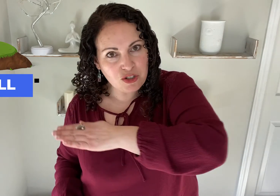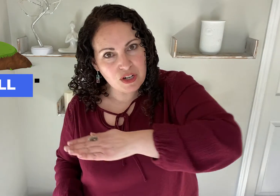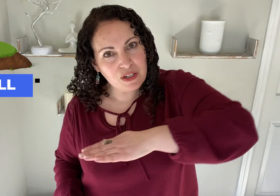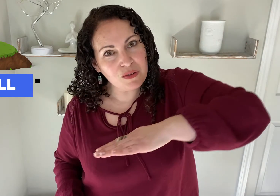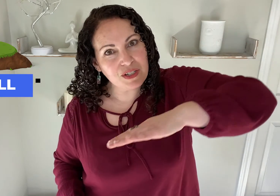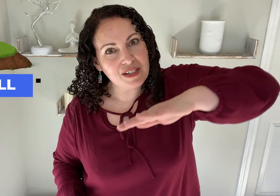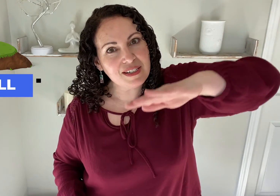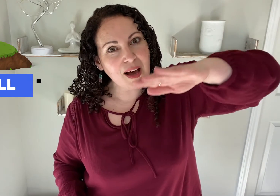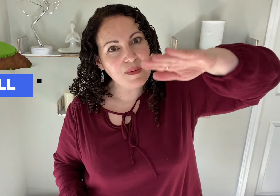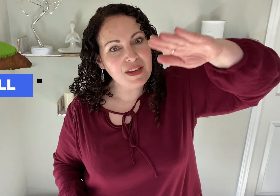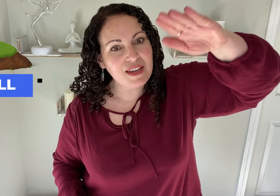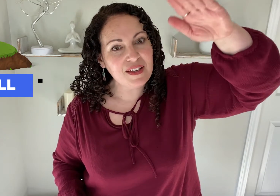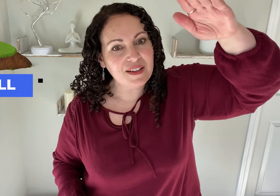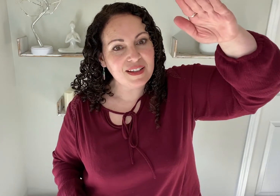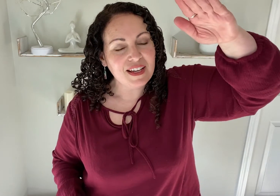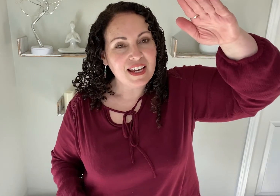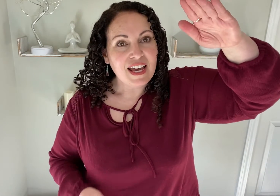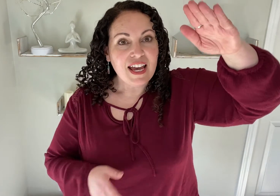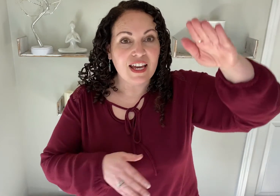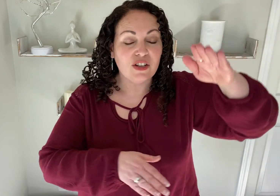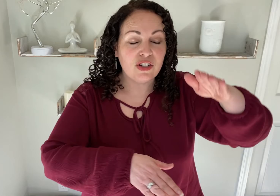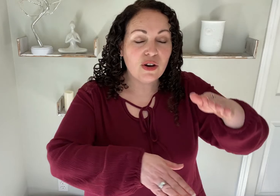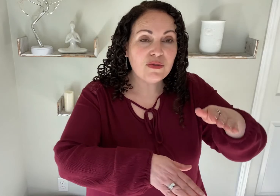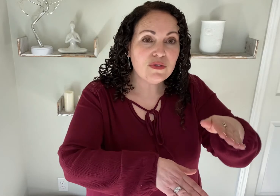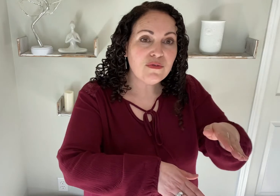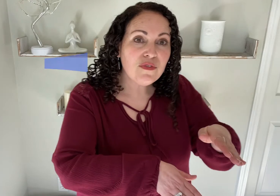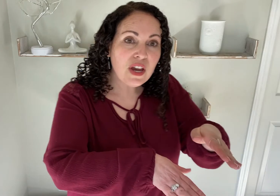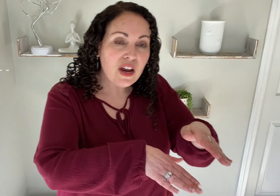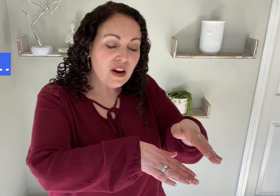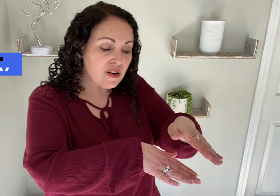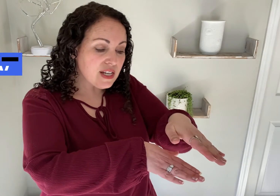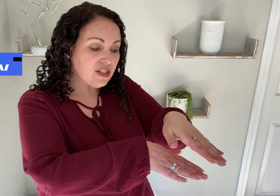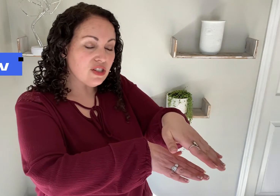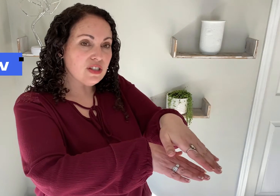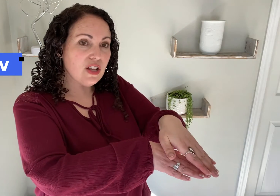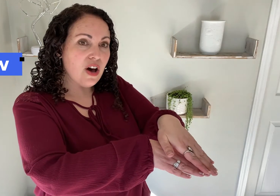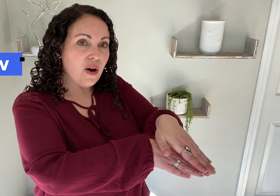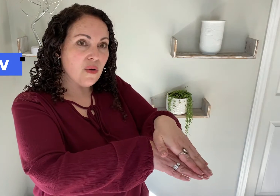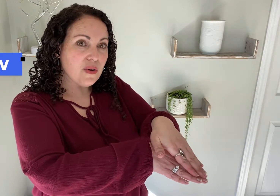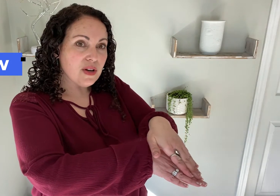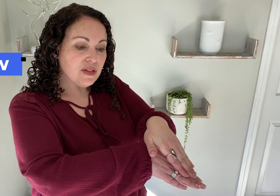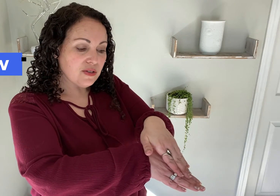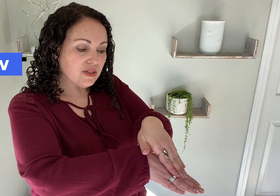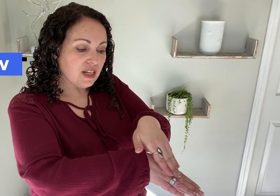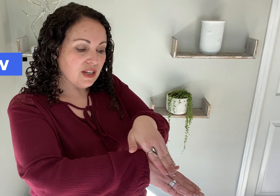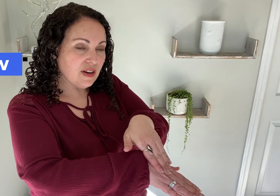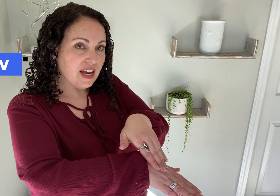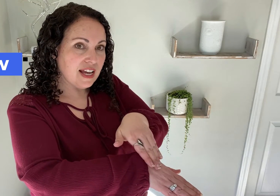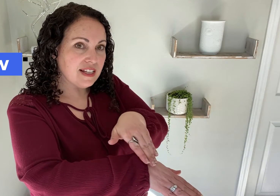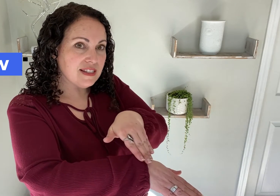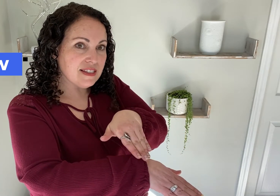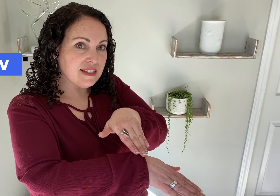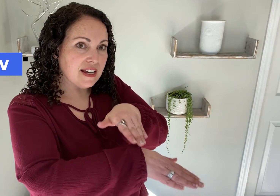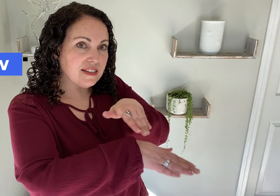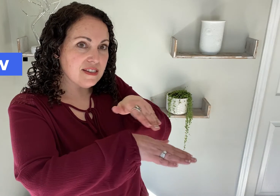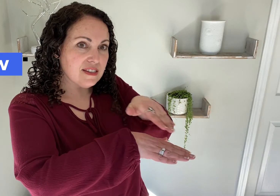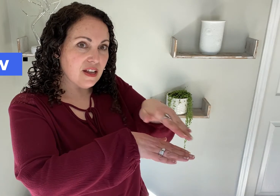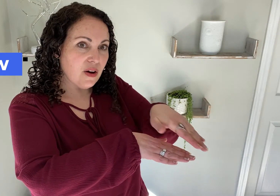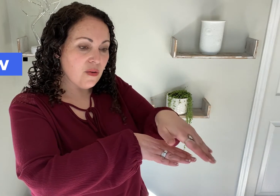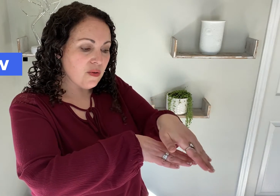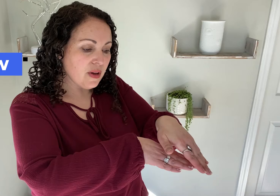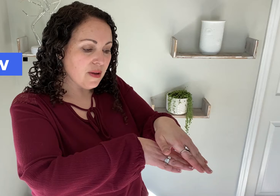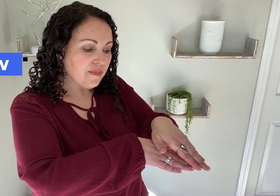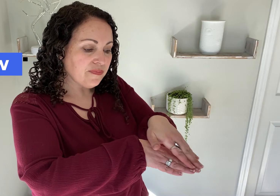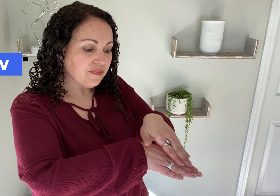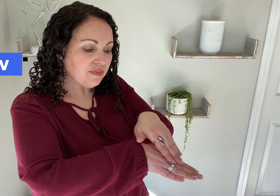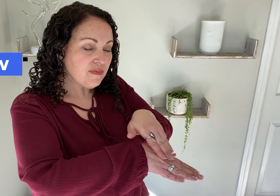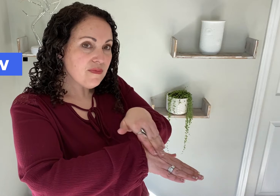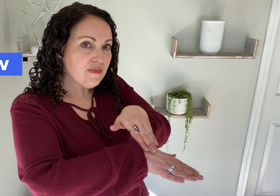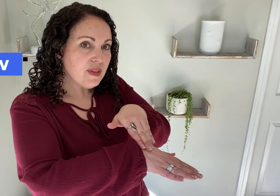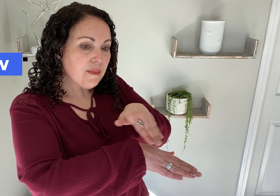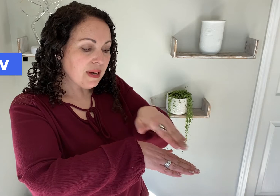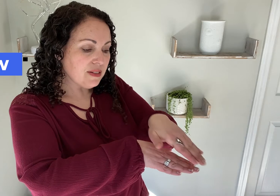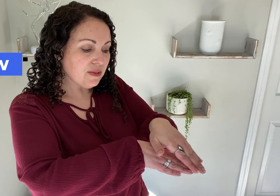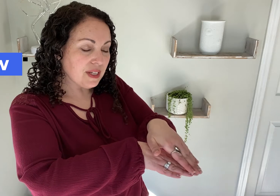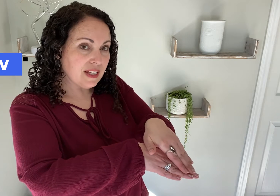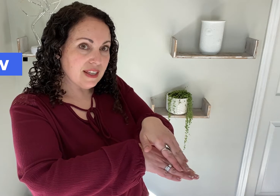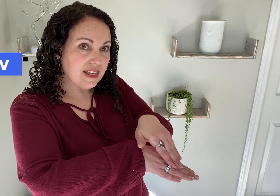train going to the top of the hill. It goes very slow. So take your hands and sign slow by doing